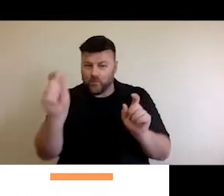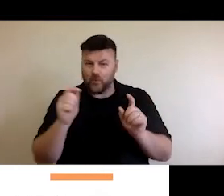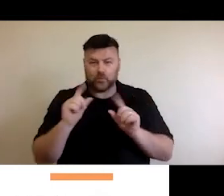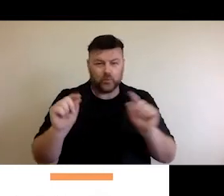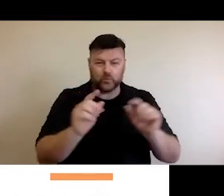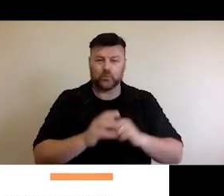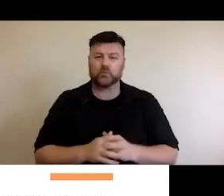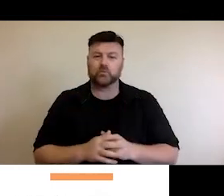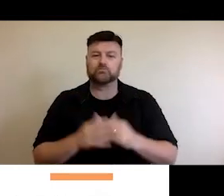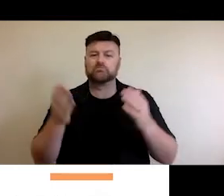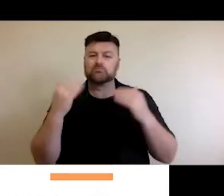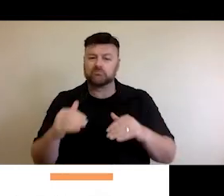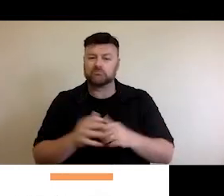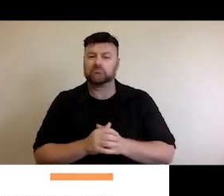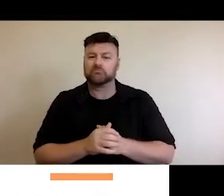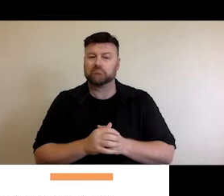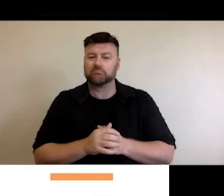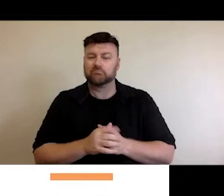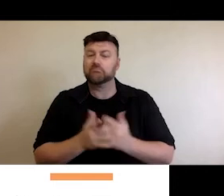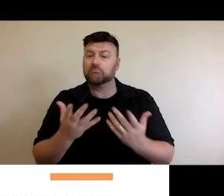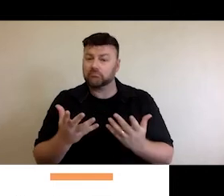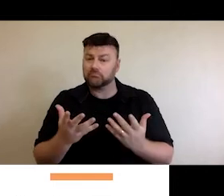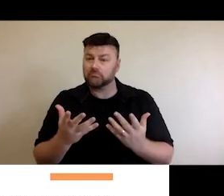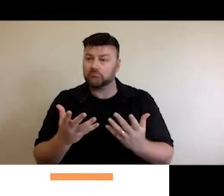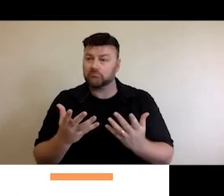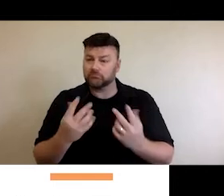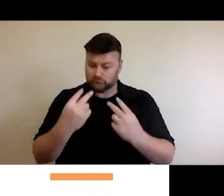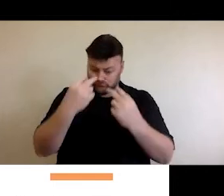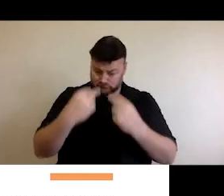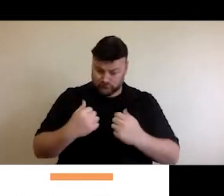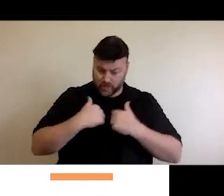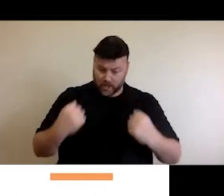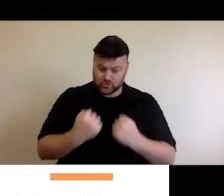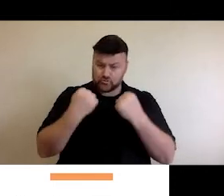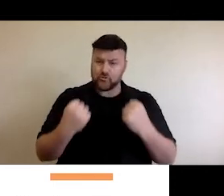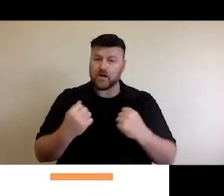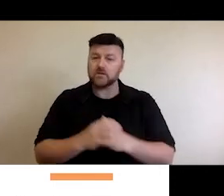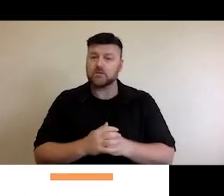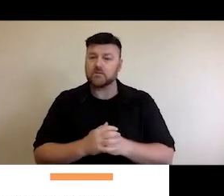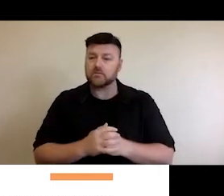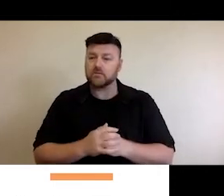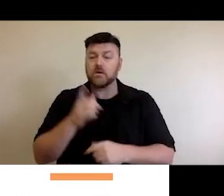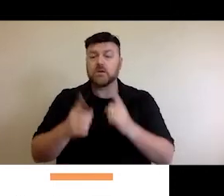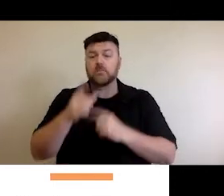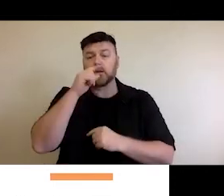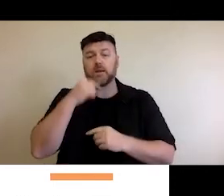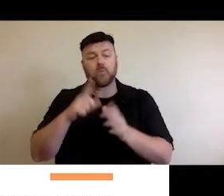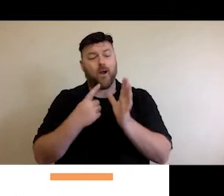you'd be very well-accustomed to this concept. People often forget it. They start to become too ambitious in uncertainty. They start